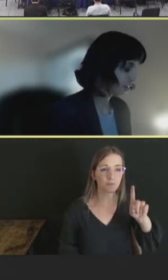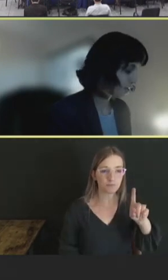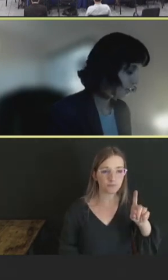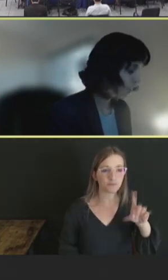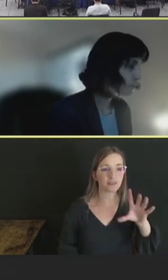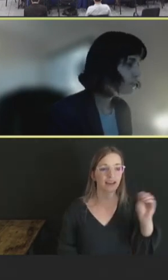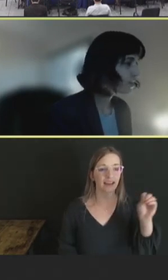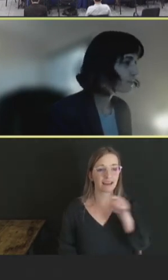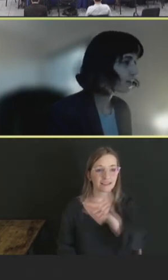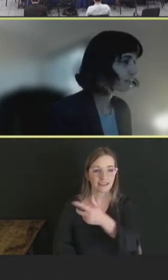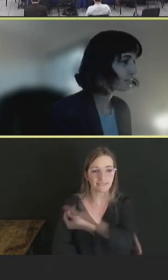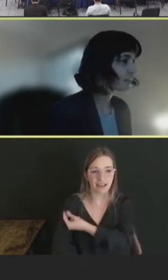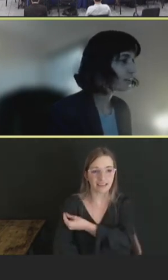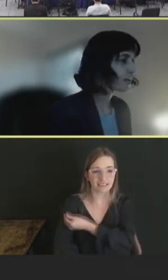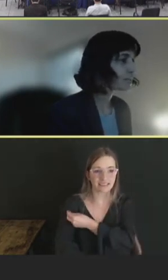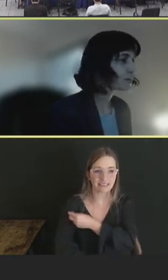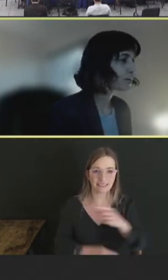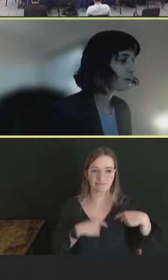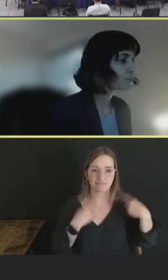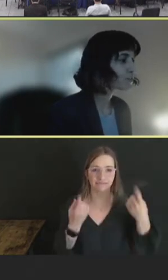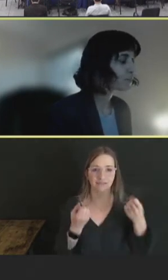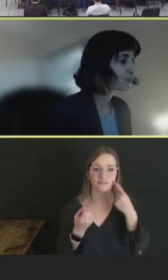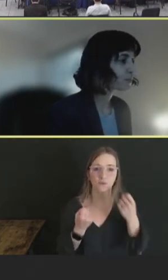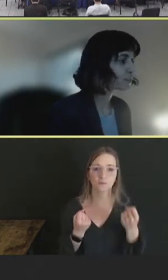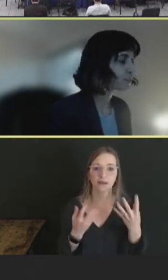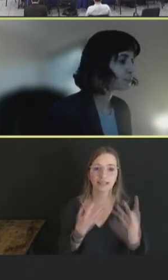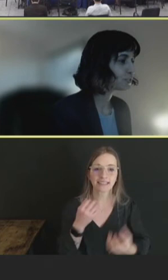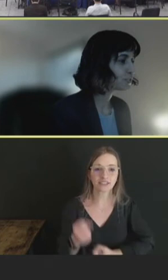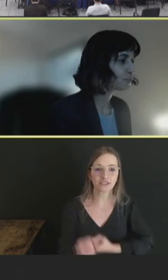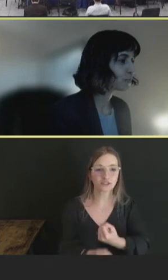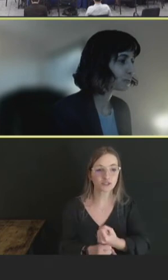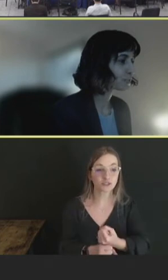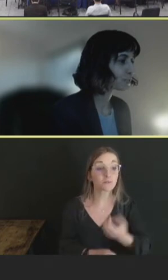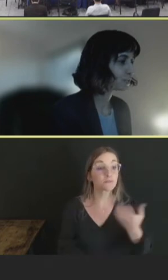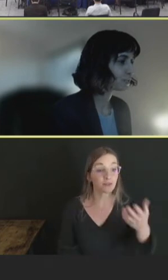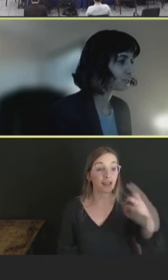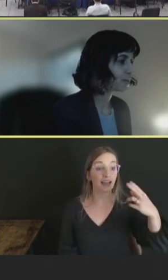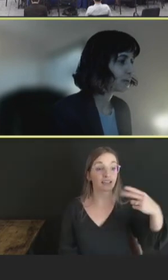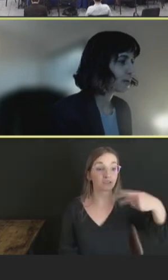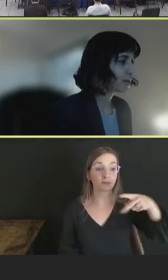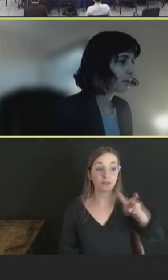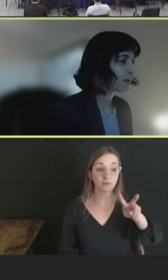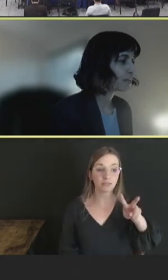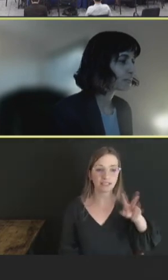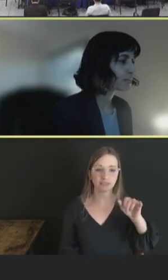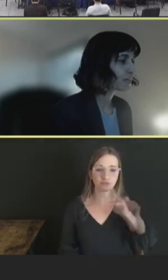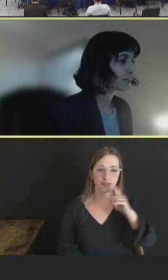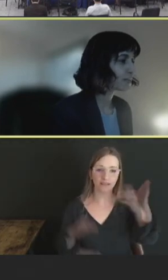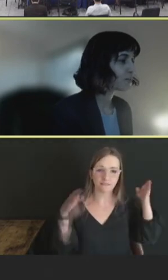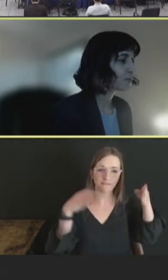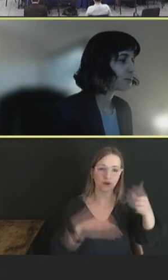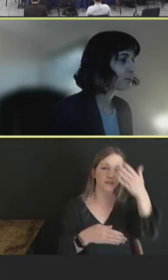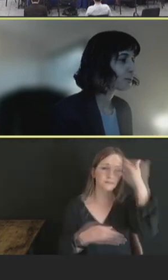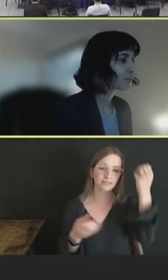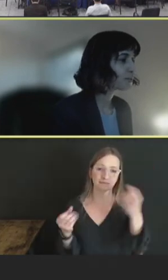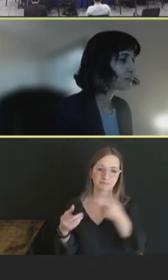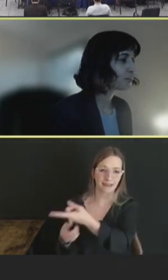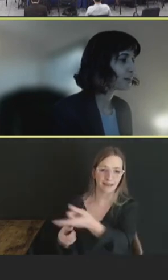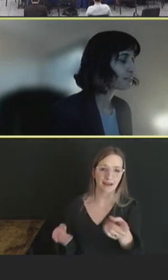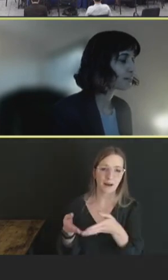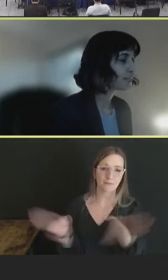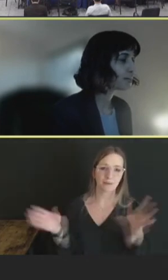HPV vaccine has been a major focus due to public concerns, and the committee concluded that studies